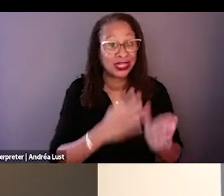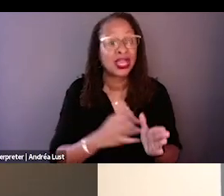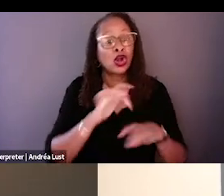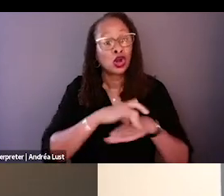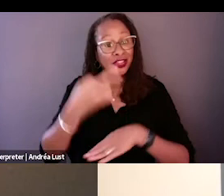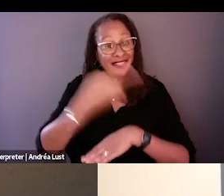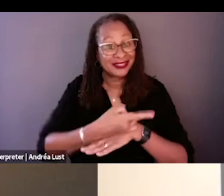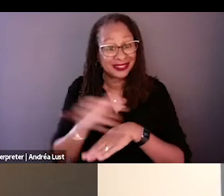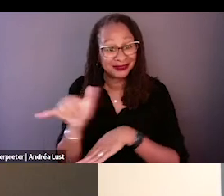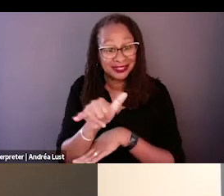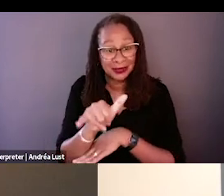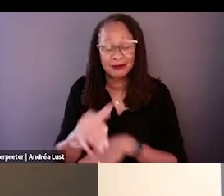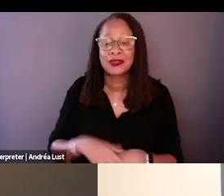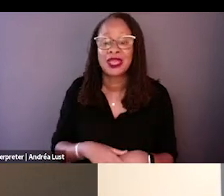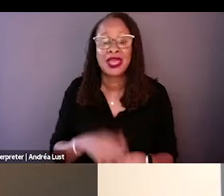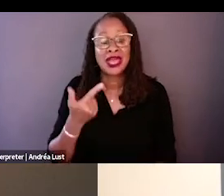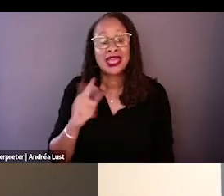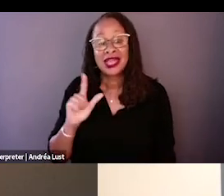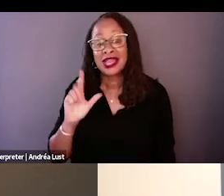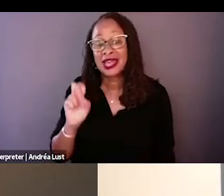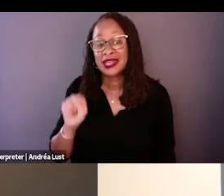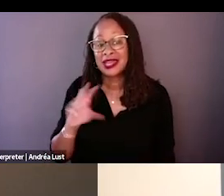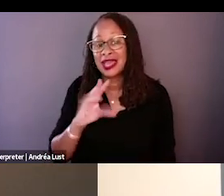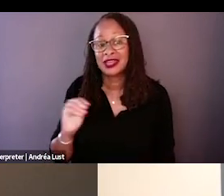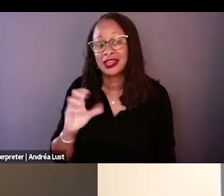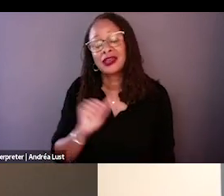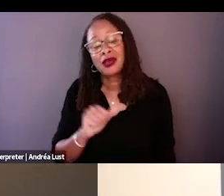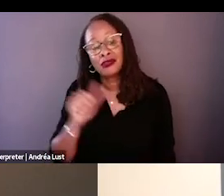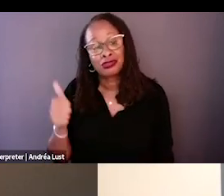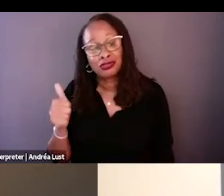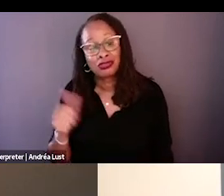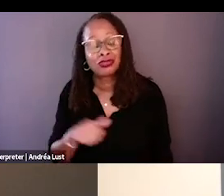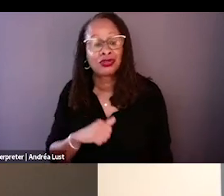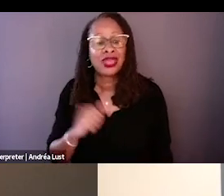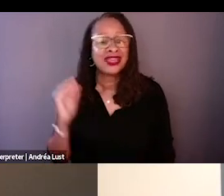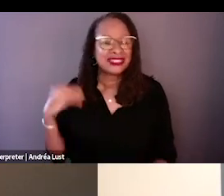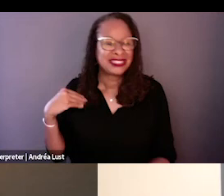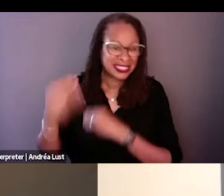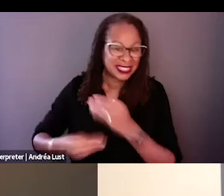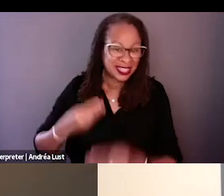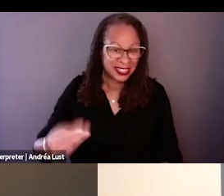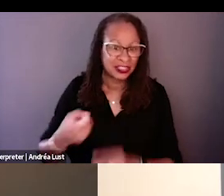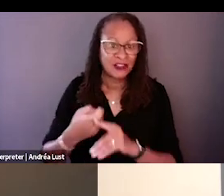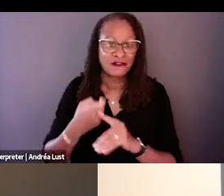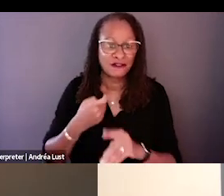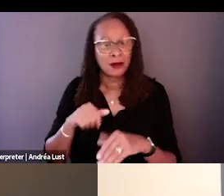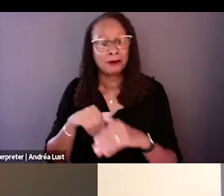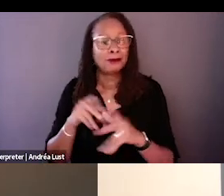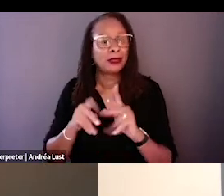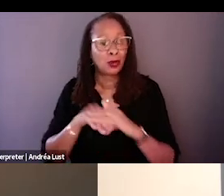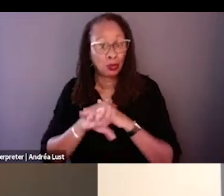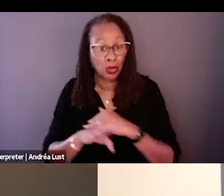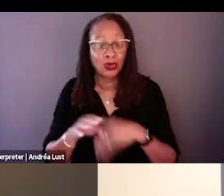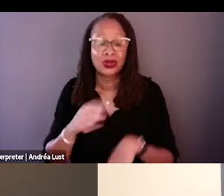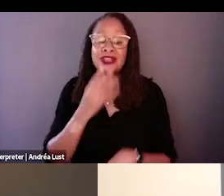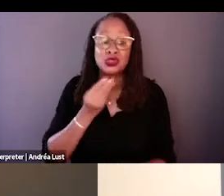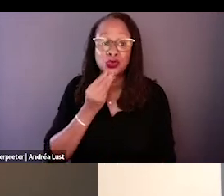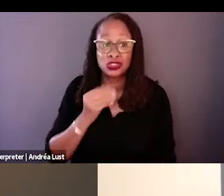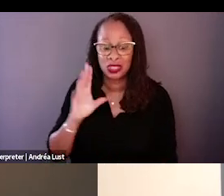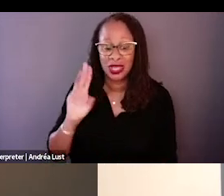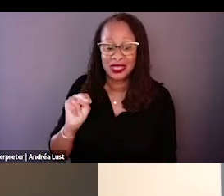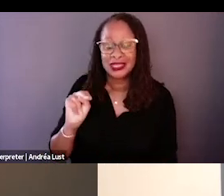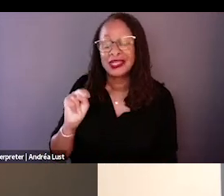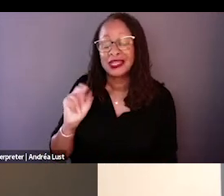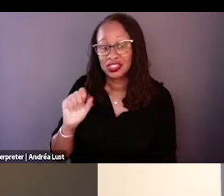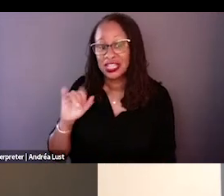This is where he lived and this is the synagogue torn down and it was such an amazing feeling.